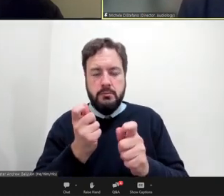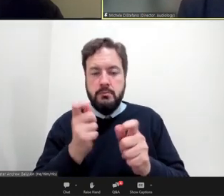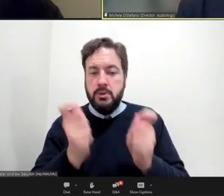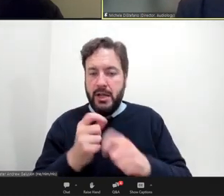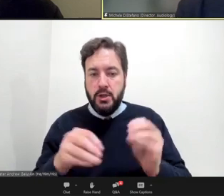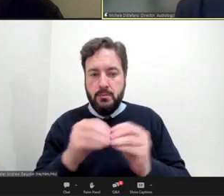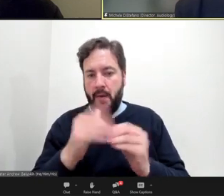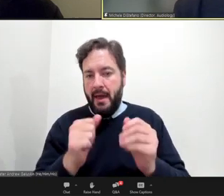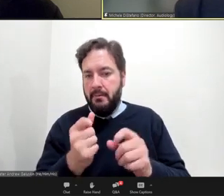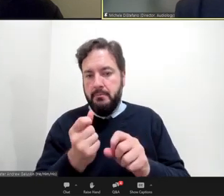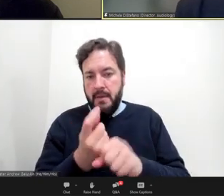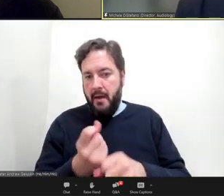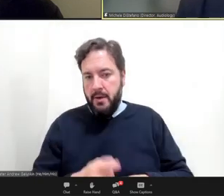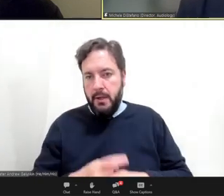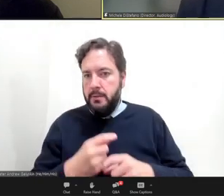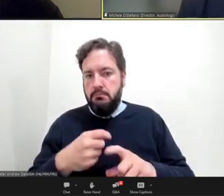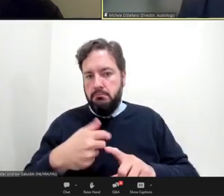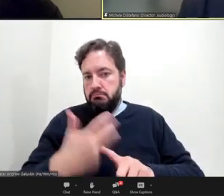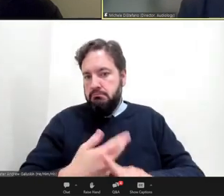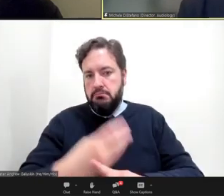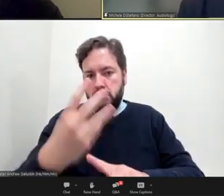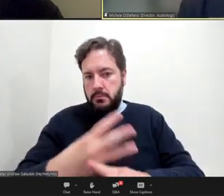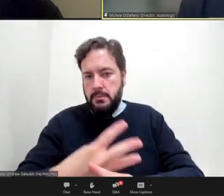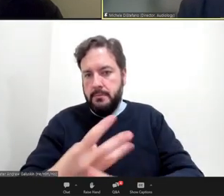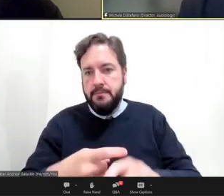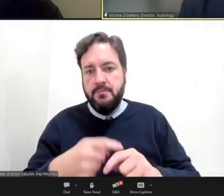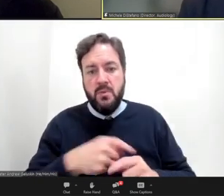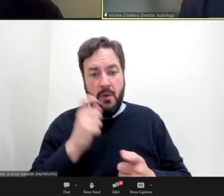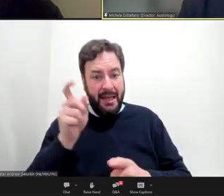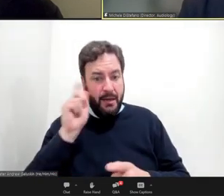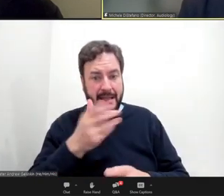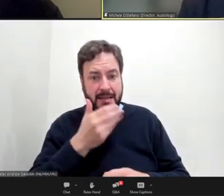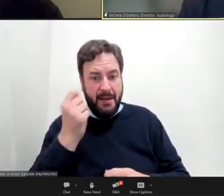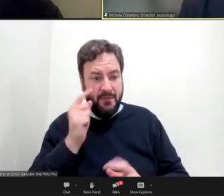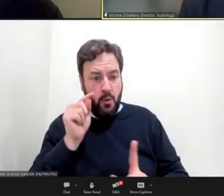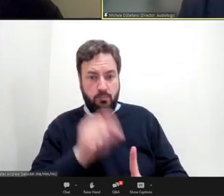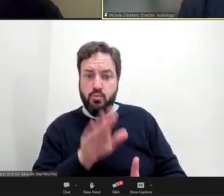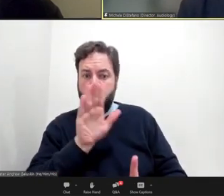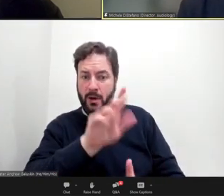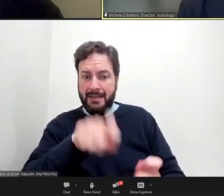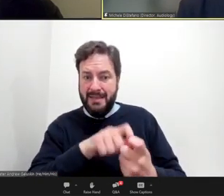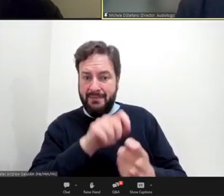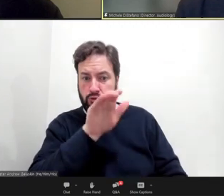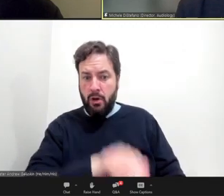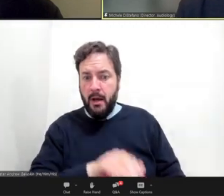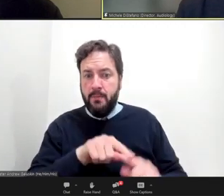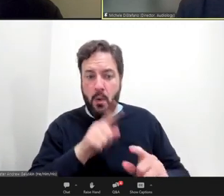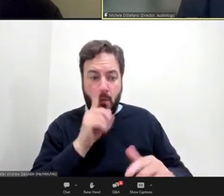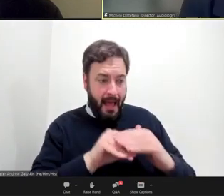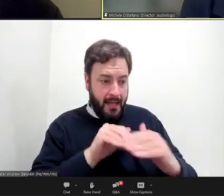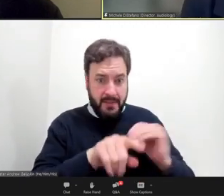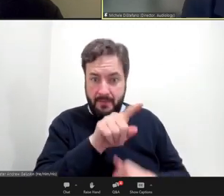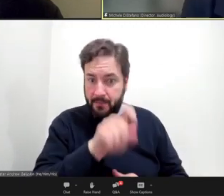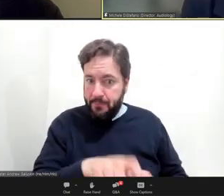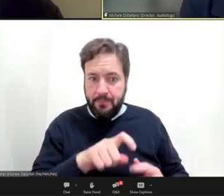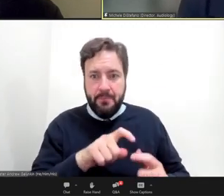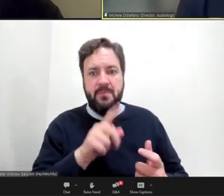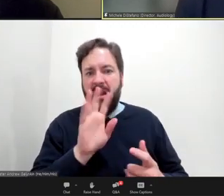best hearing aid is the one that works for your child. The one that they're getting the input they need, the one that they're getting the access they need, and that's been verified.